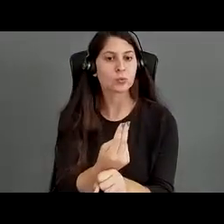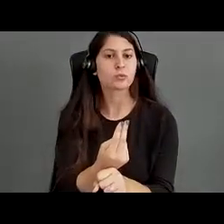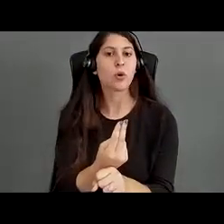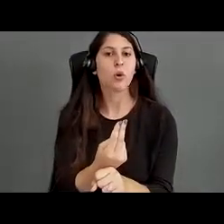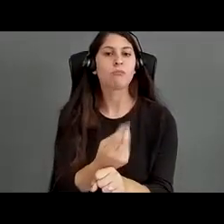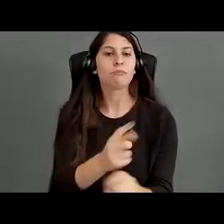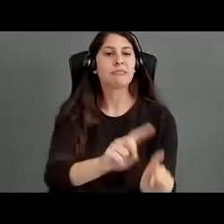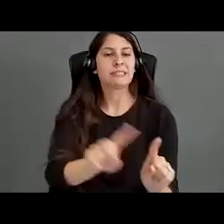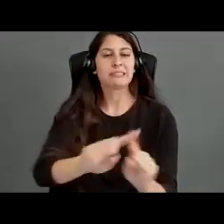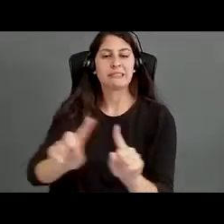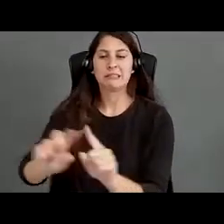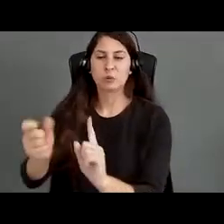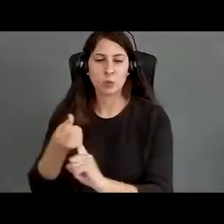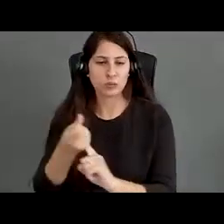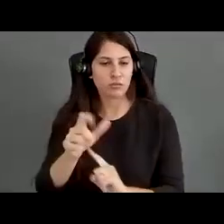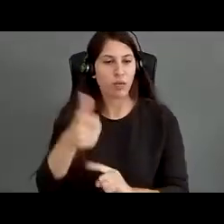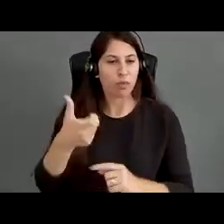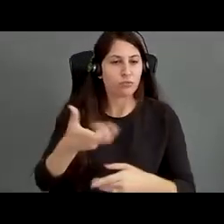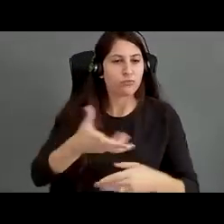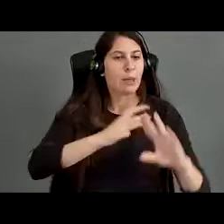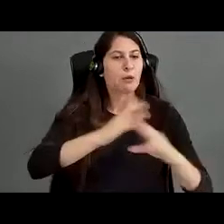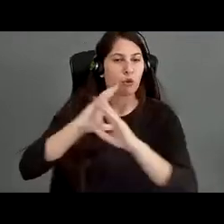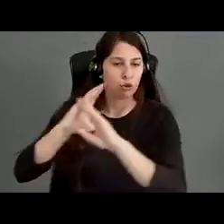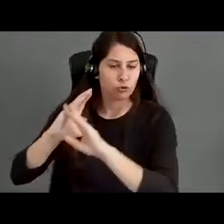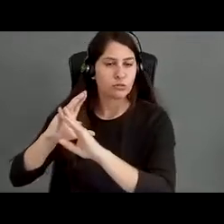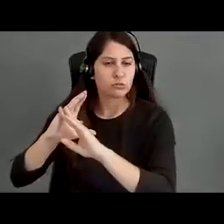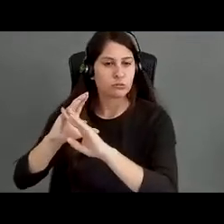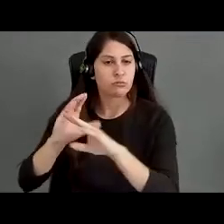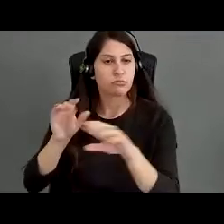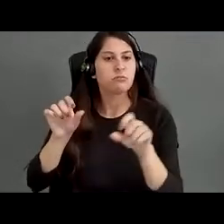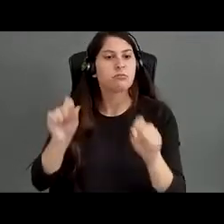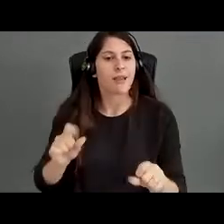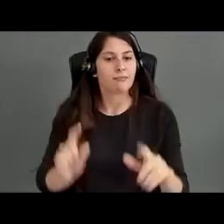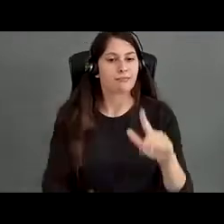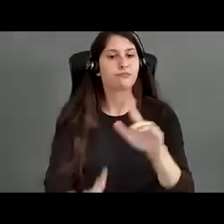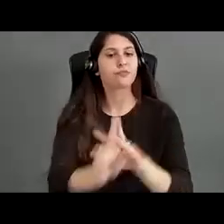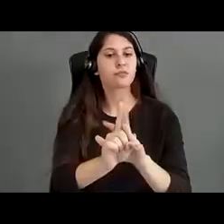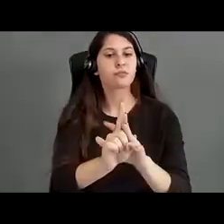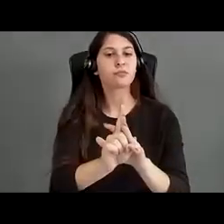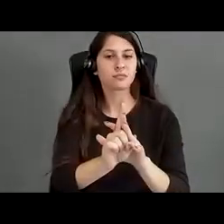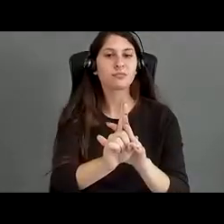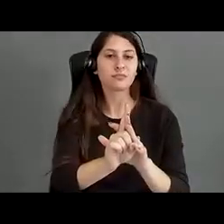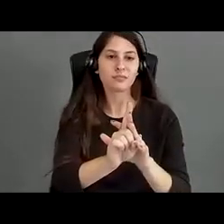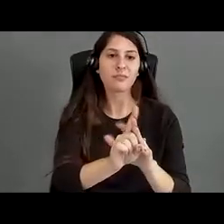in terms of additional barriers, that came into an all ready burdensome system